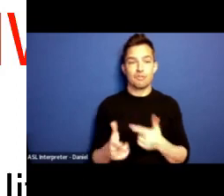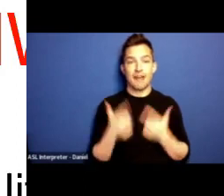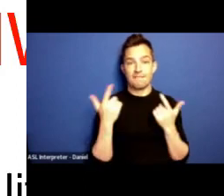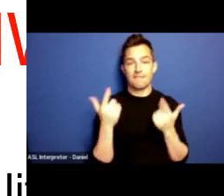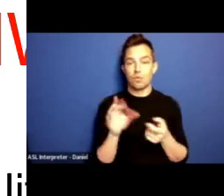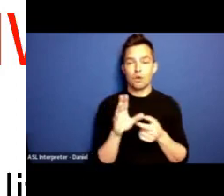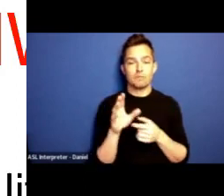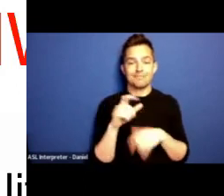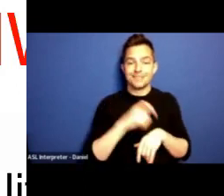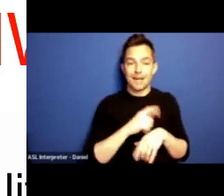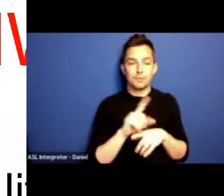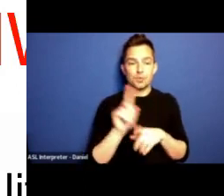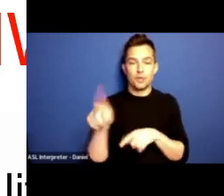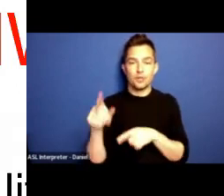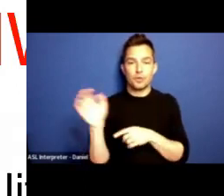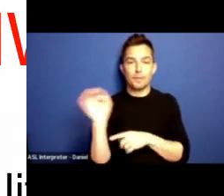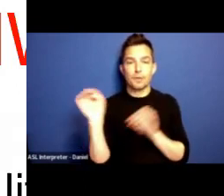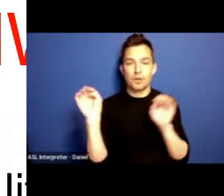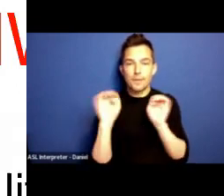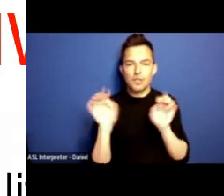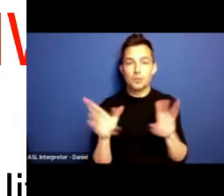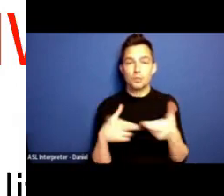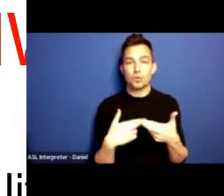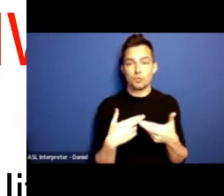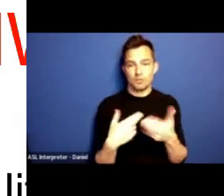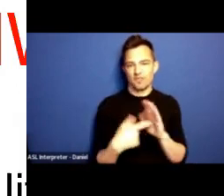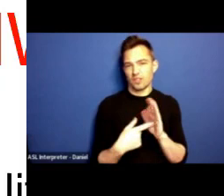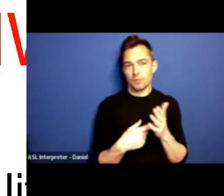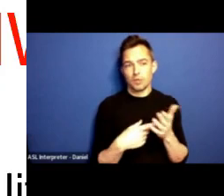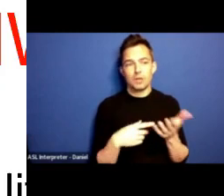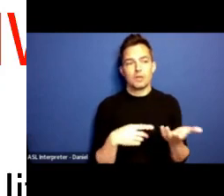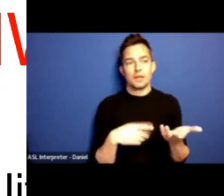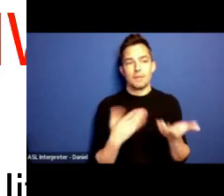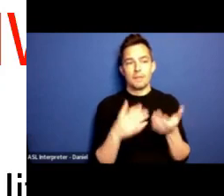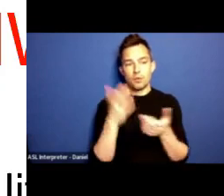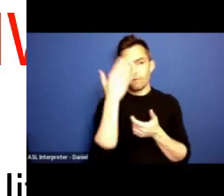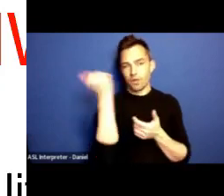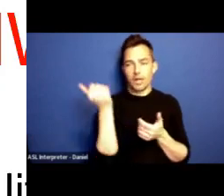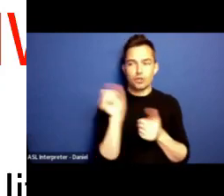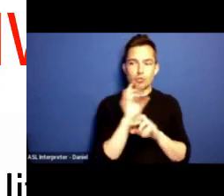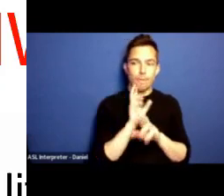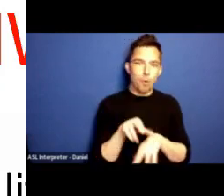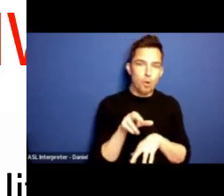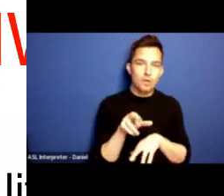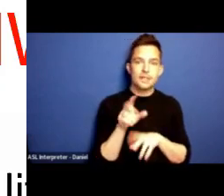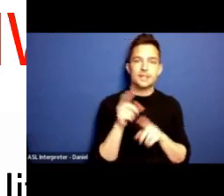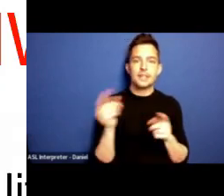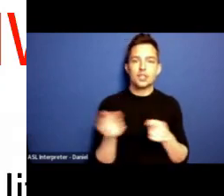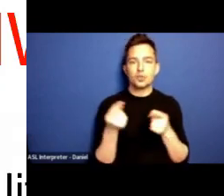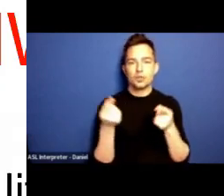went to the emergency room, for instance, then you might forget about reporting an injury that occurred, particularly in the